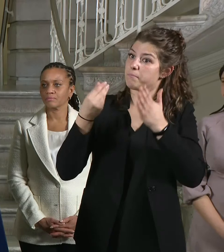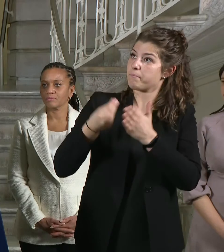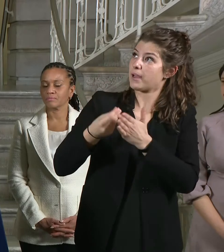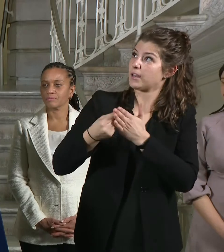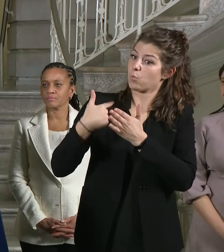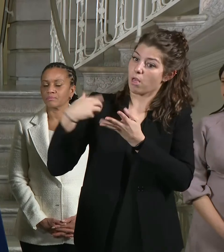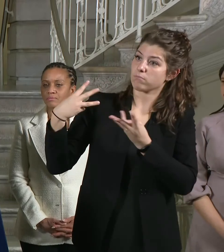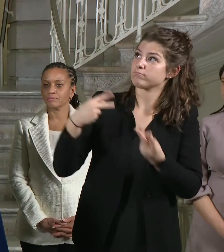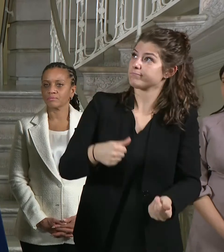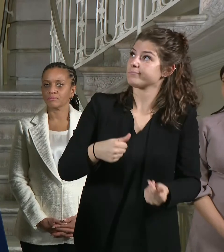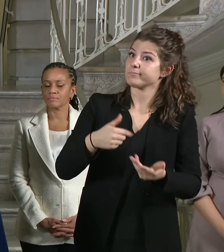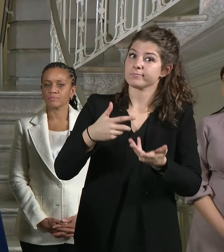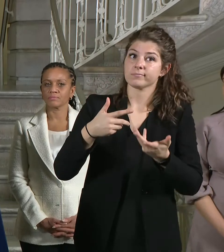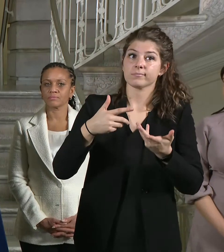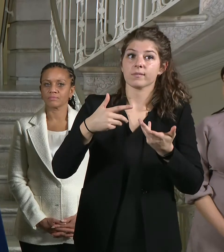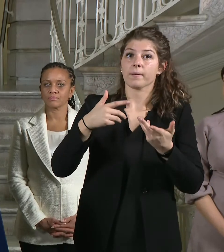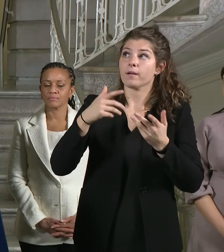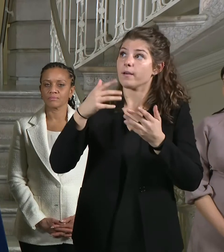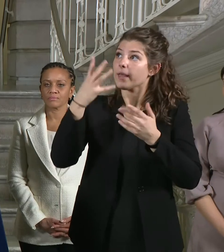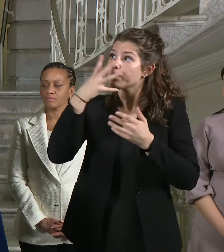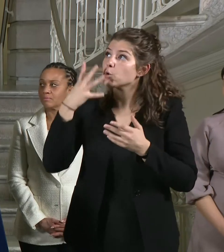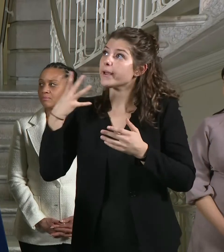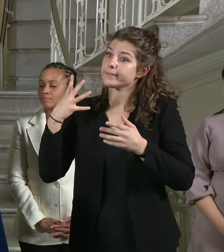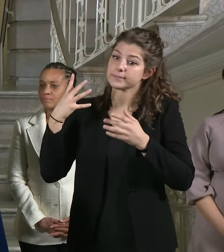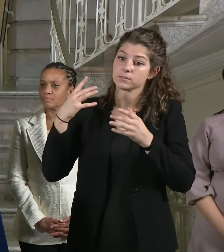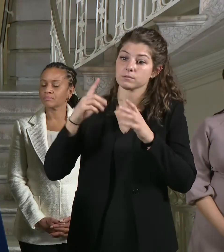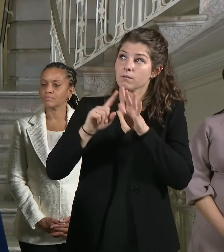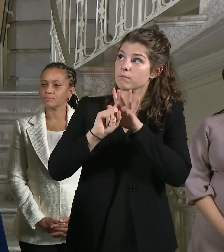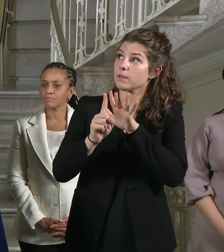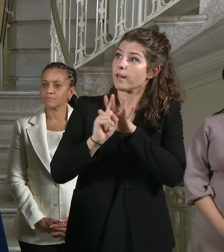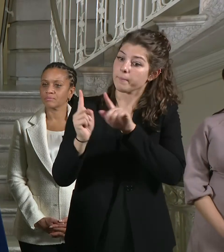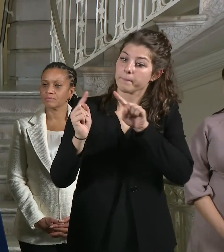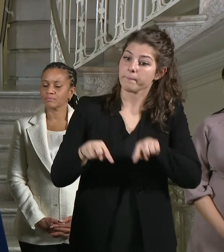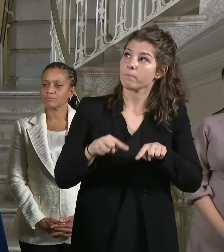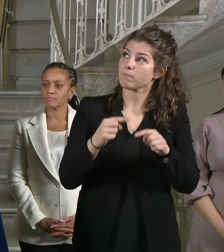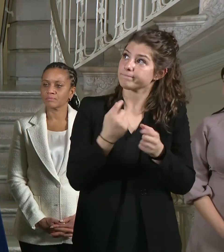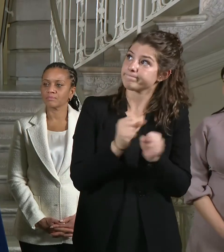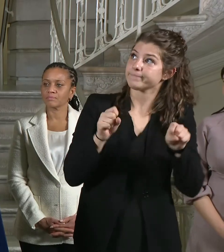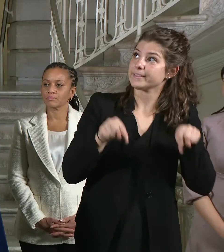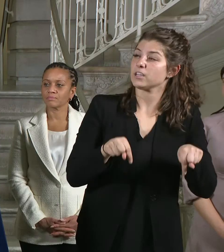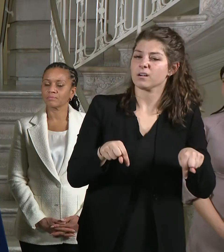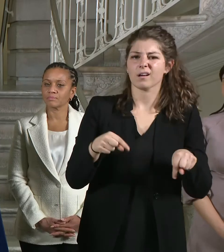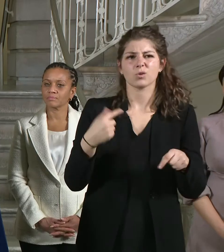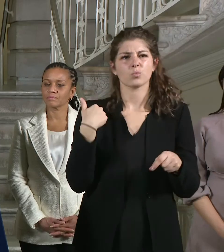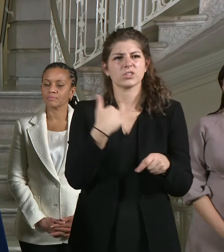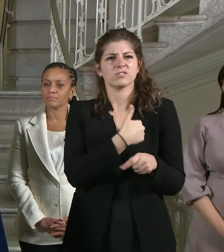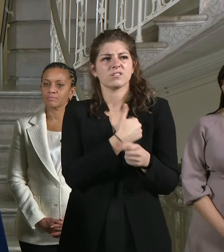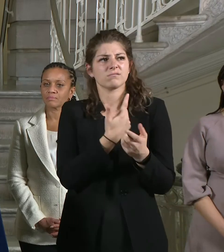LETTER WRITING CAMPAIGN TO THE FEDERAL GOVERNMEN T AND THEY WE NEED TO TREAT NEW YORK CITY FAIRLY AROUND THE